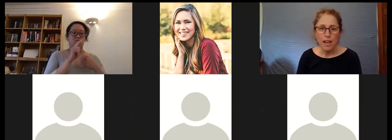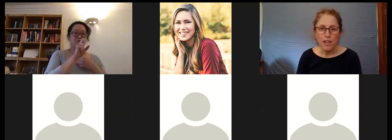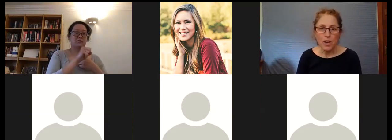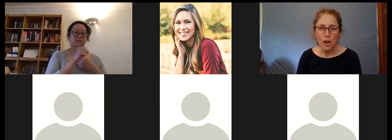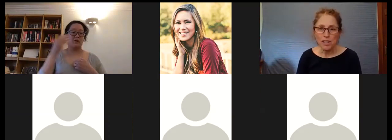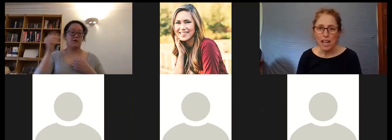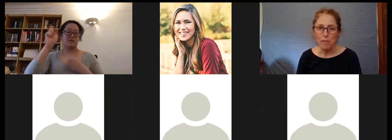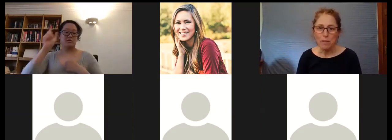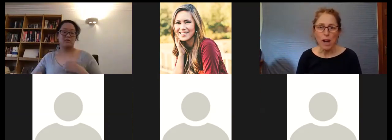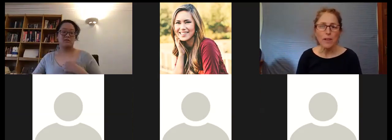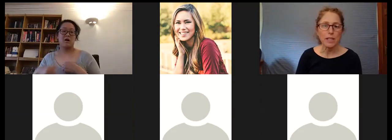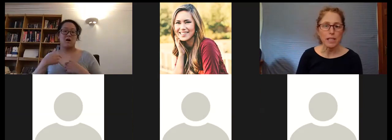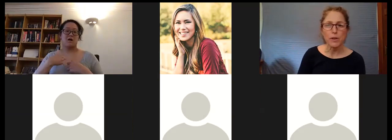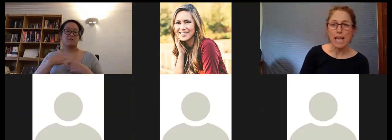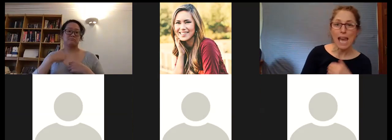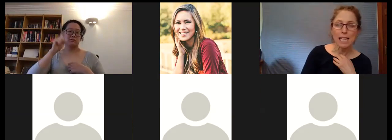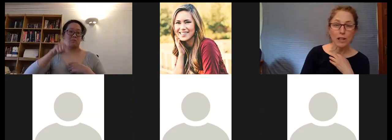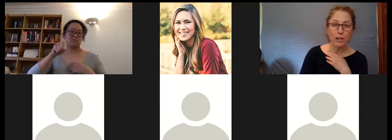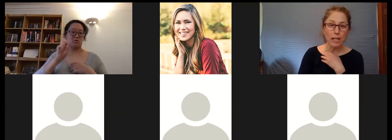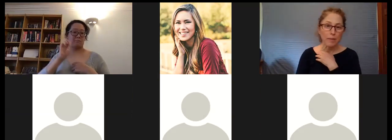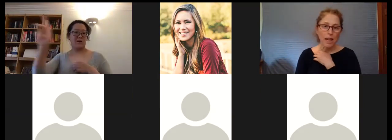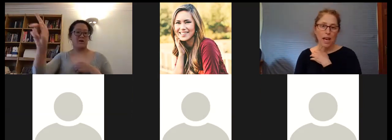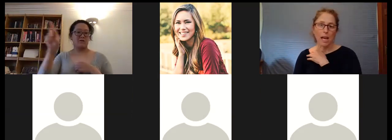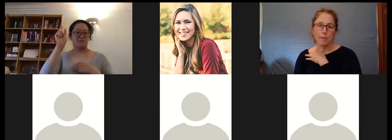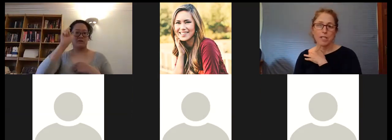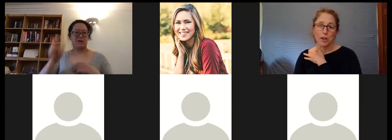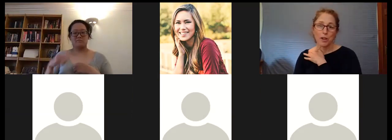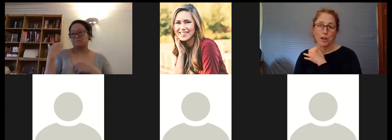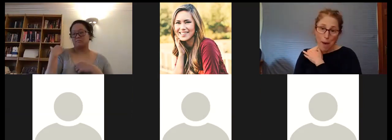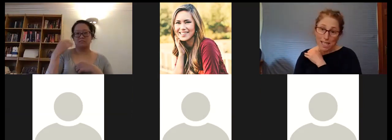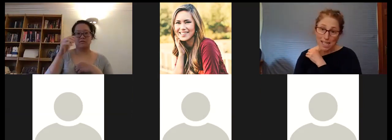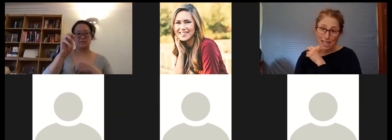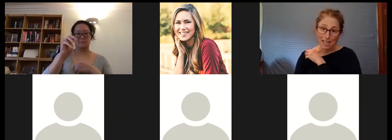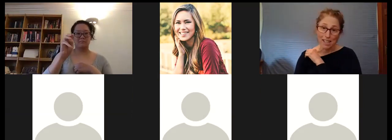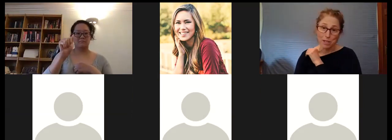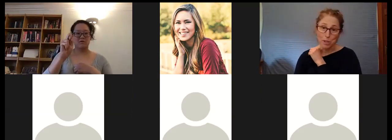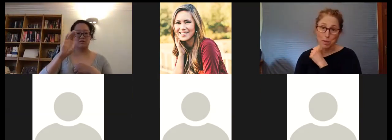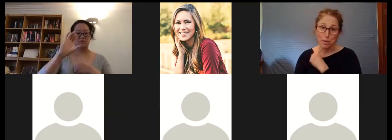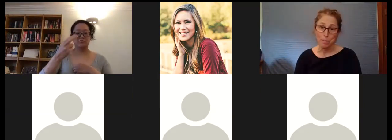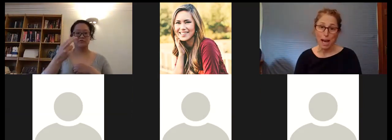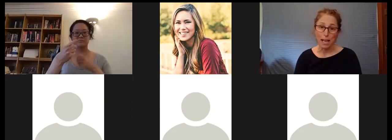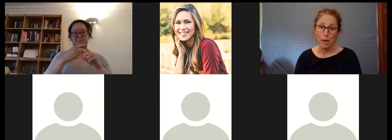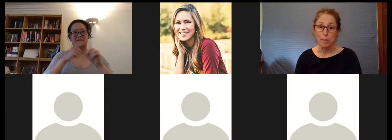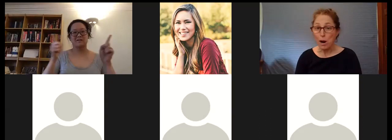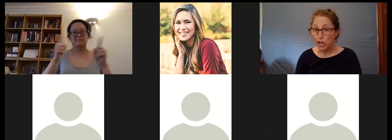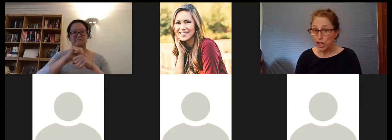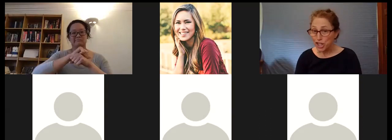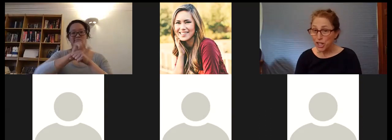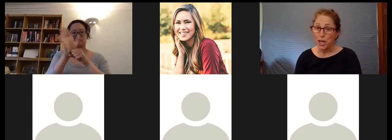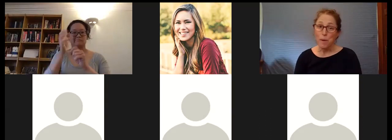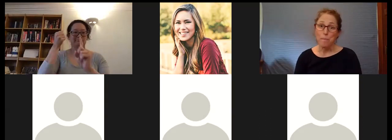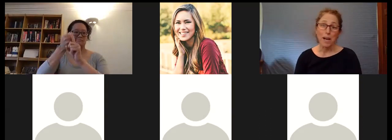I live in the US and Italy and was supposed to go back in March,